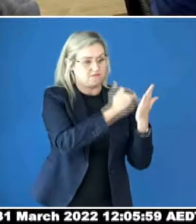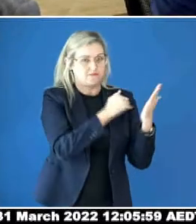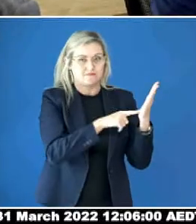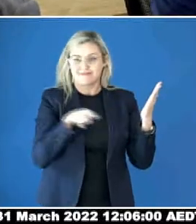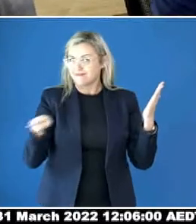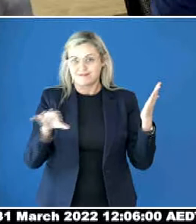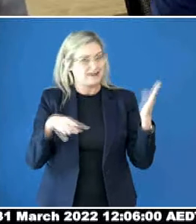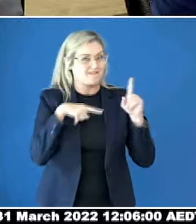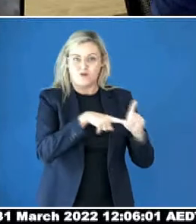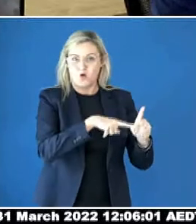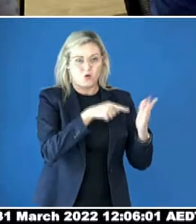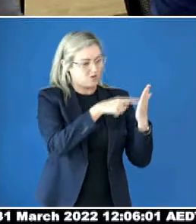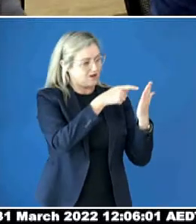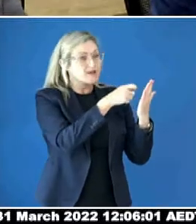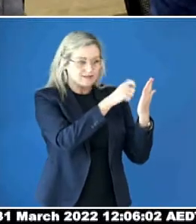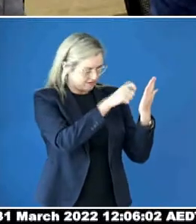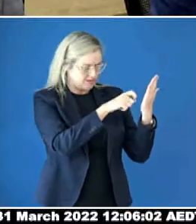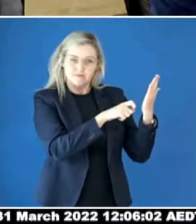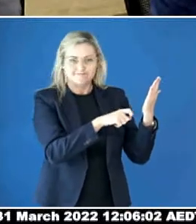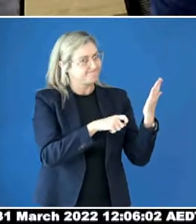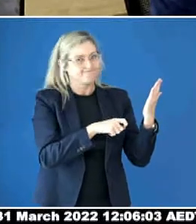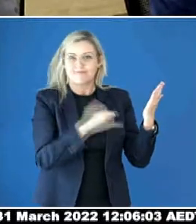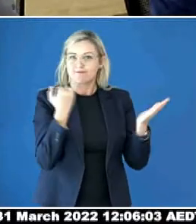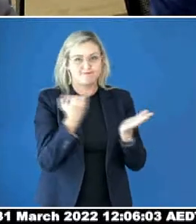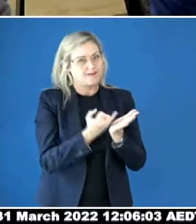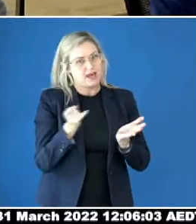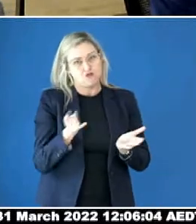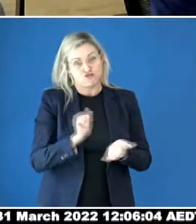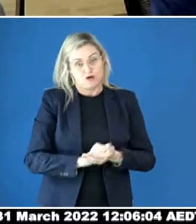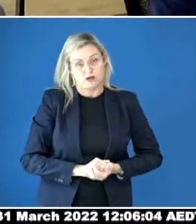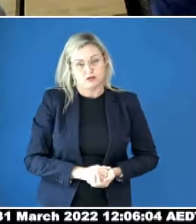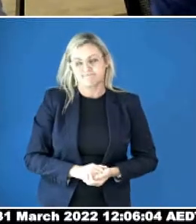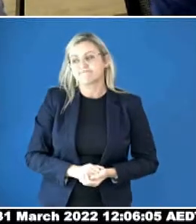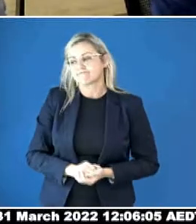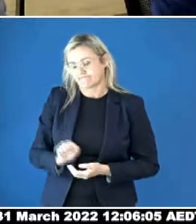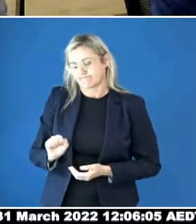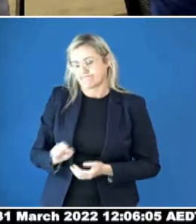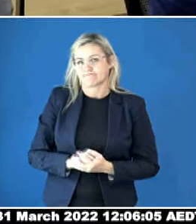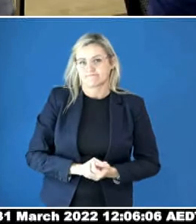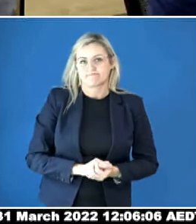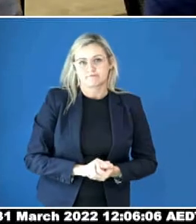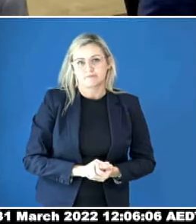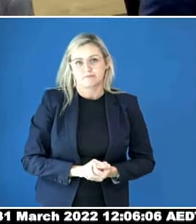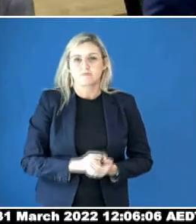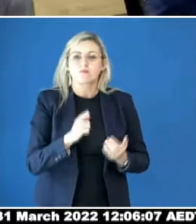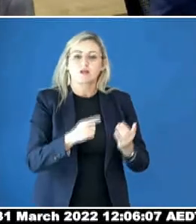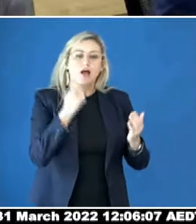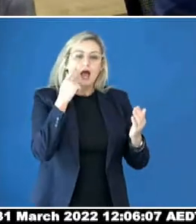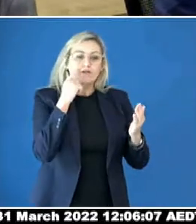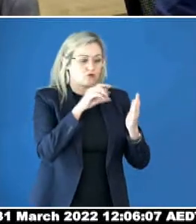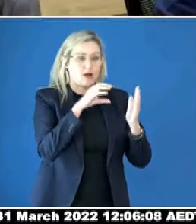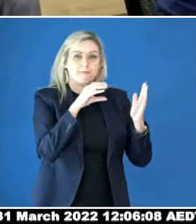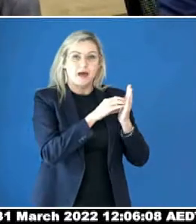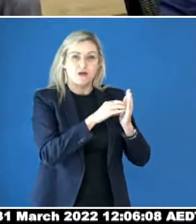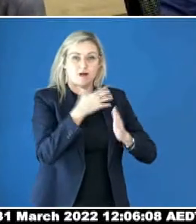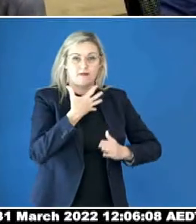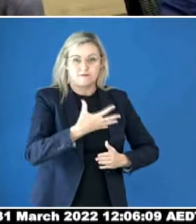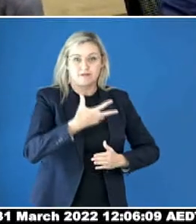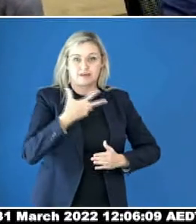Yes. MS FRASER: Could I ask you to refer briefly to paragraph 58 of your